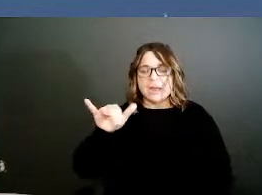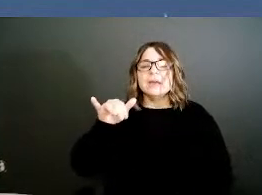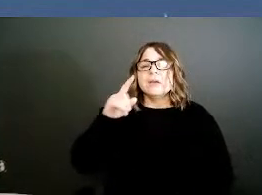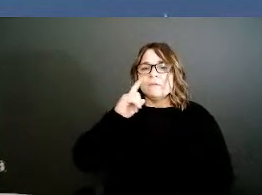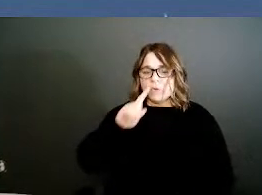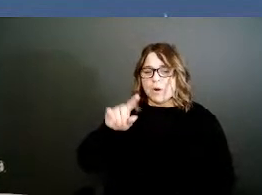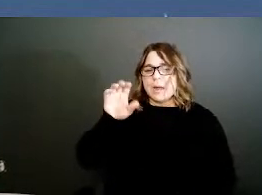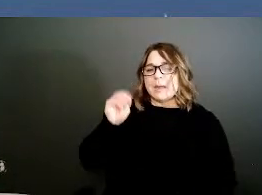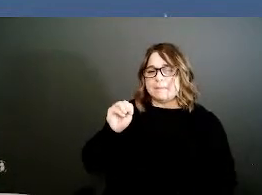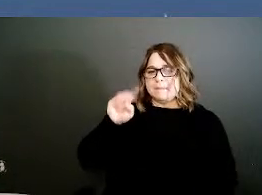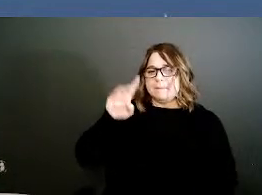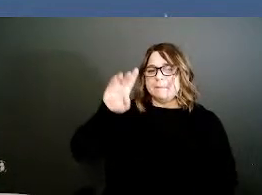JACOB FREY HAS PRESENTED NO PLAN TO FIX OUR BROKEN POLICE SYSTEM.